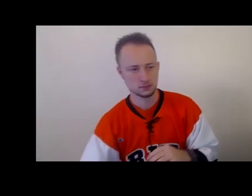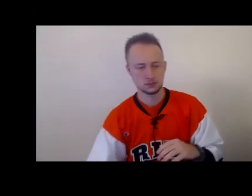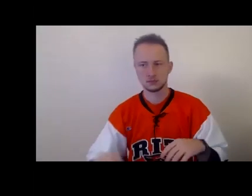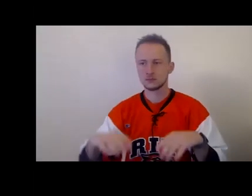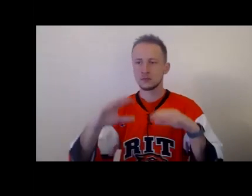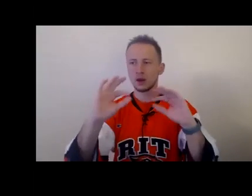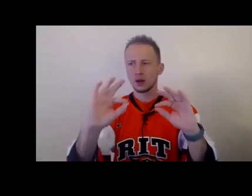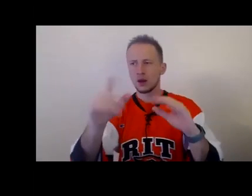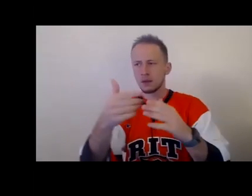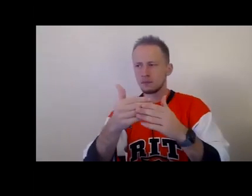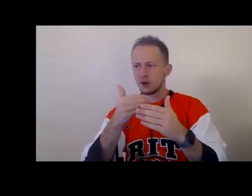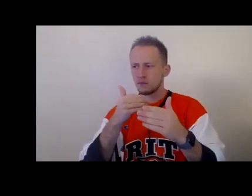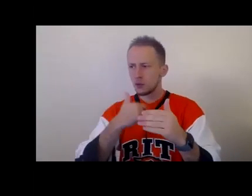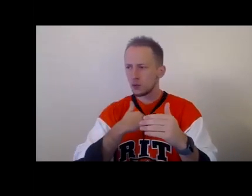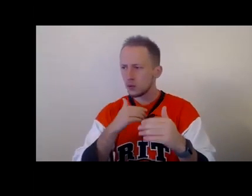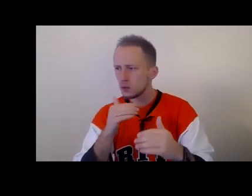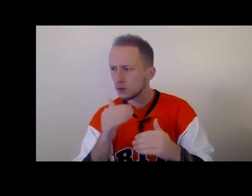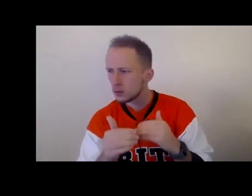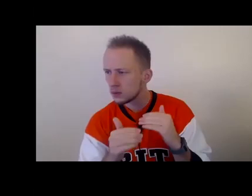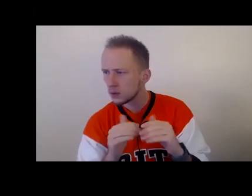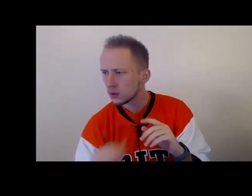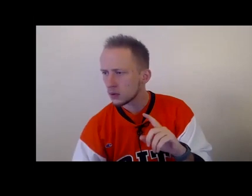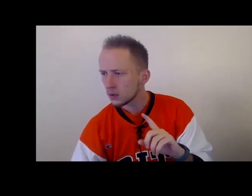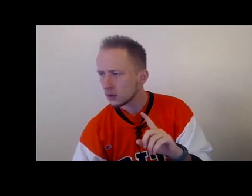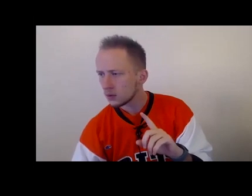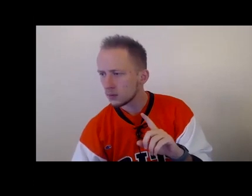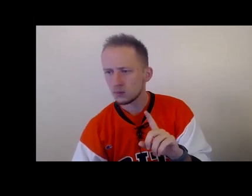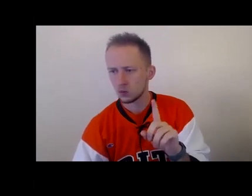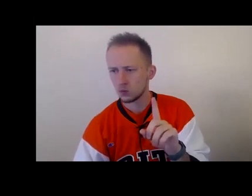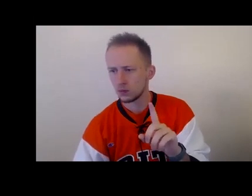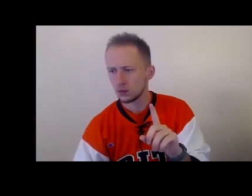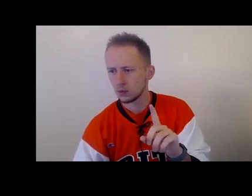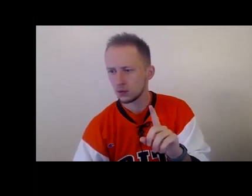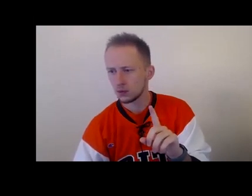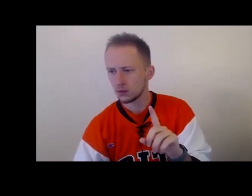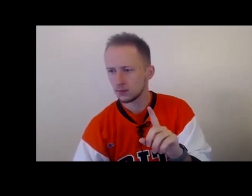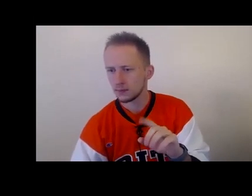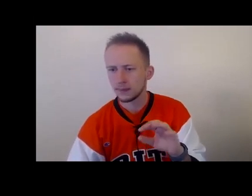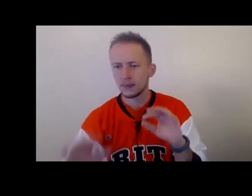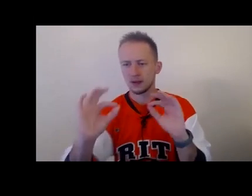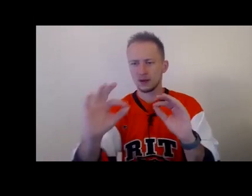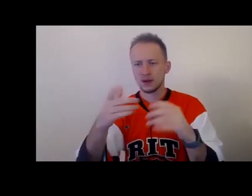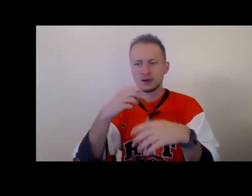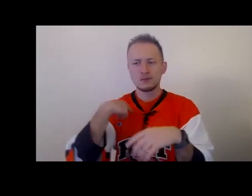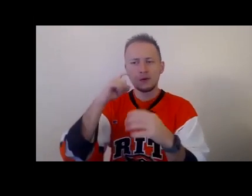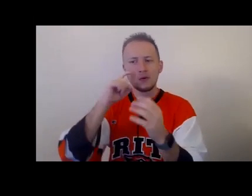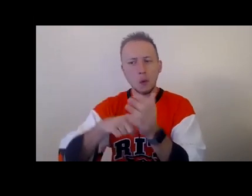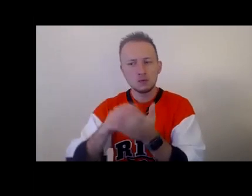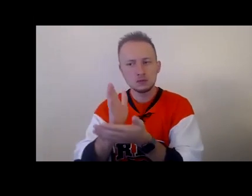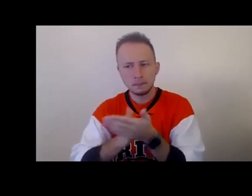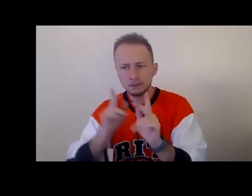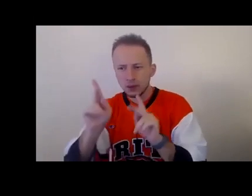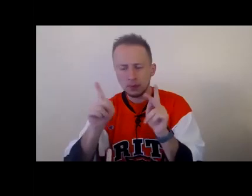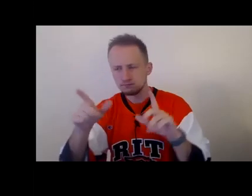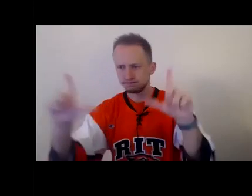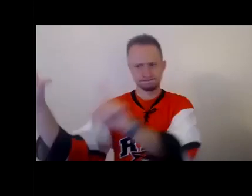Now hold on one moment. We noticed that some people are still having some